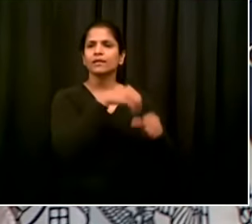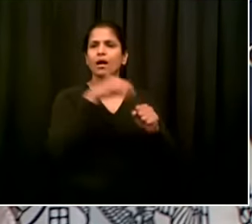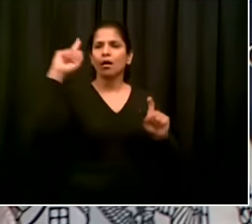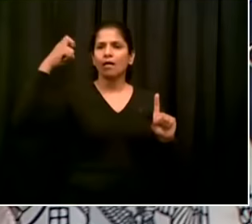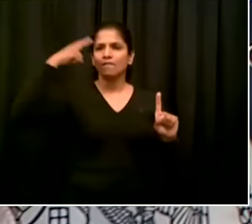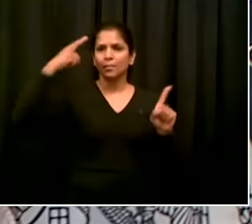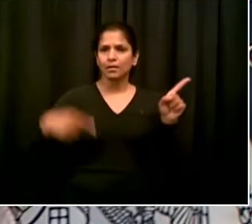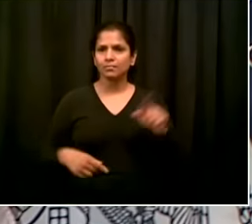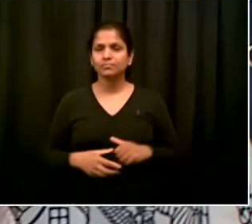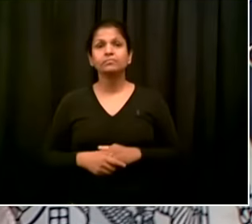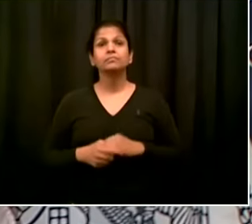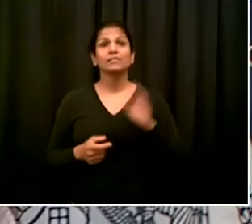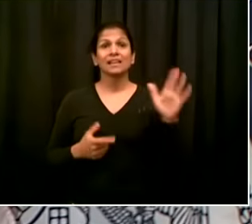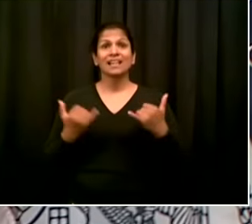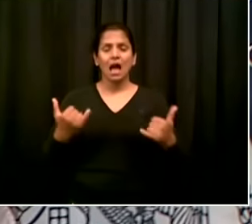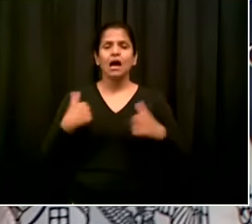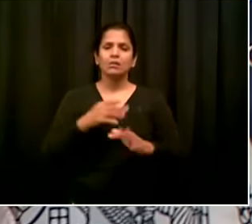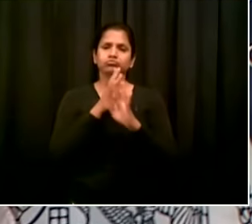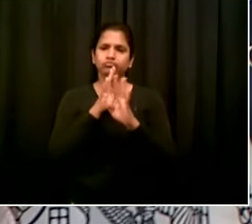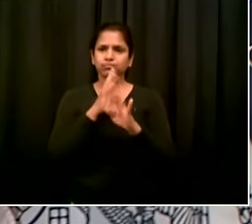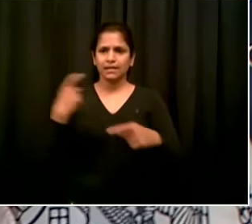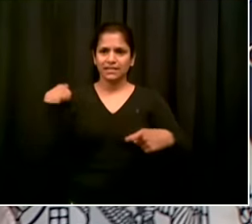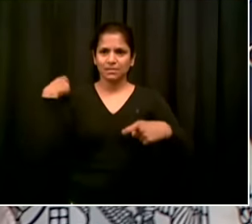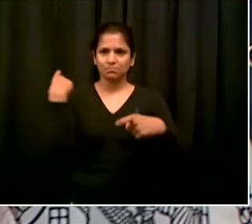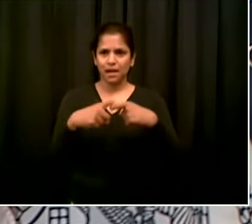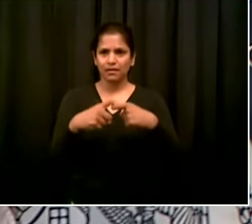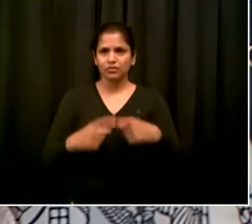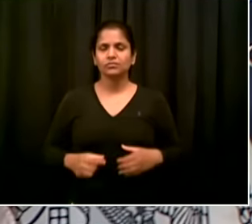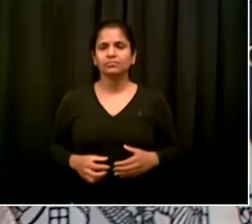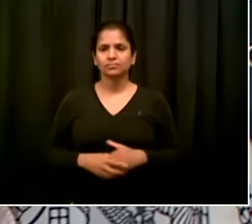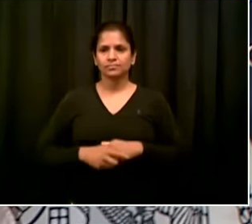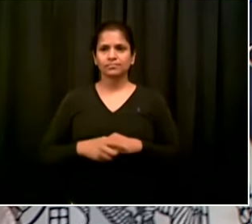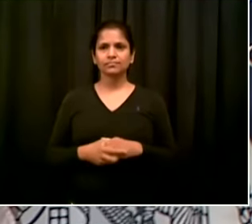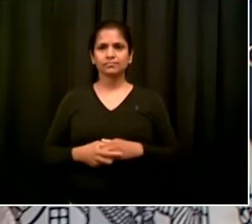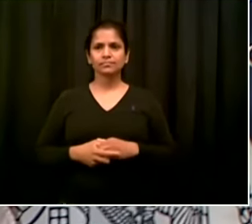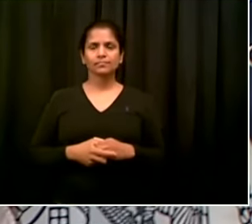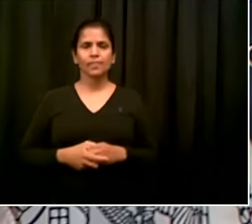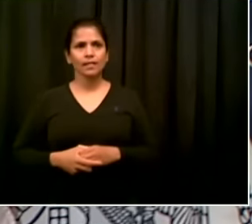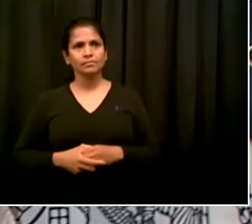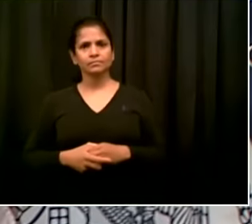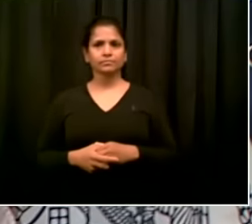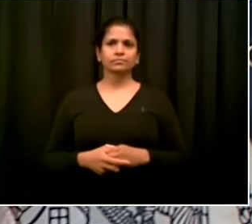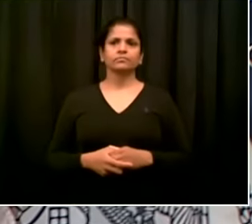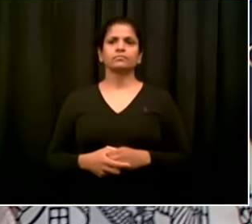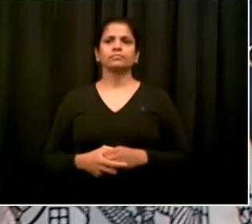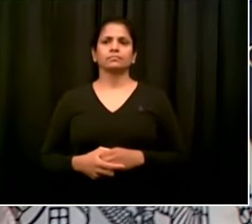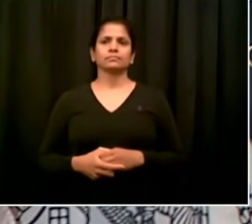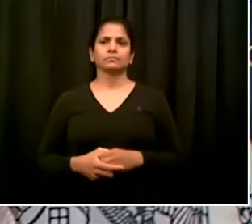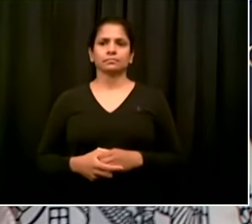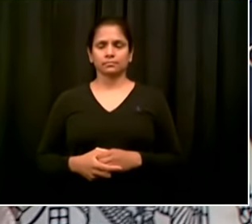MONTH. WE EXPECT THE TRUMP ADMINISTRATION TO STOPA TH T AGAIN IN APPEAL. WE ARE GOING TO KEEP MOVING INTENSELY OVER THE NEXT FEW